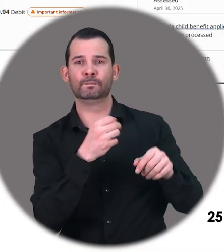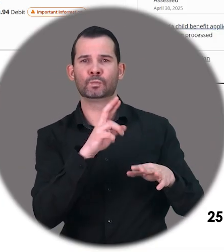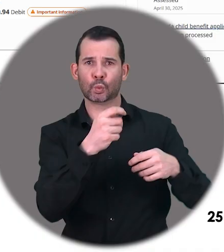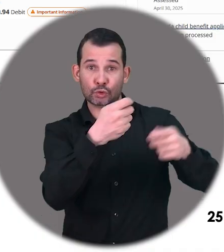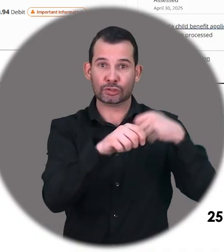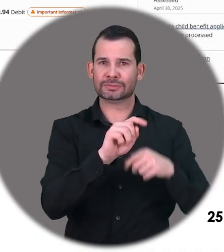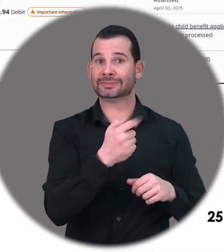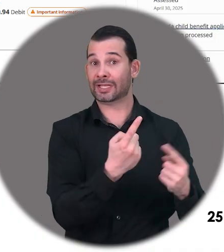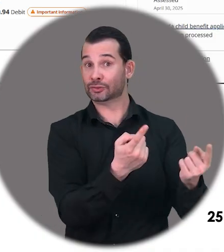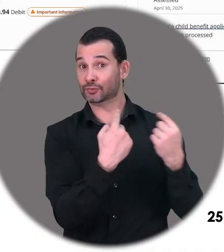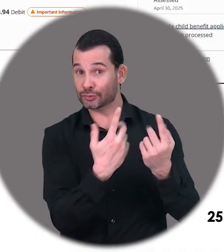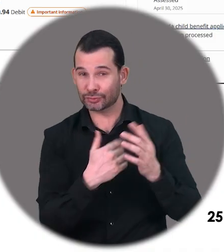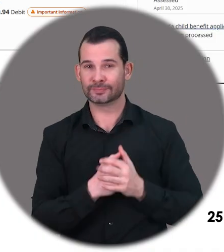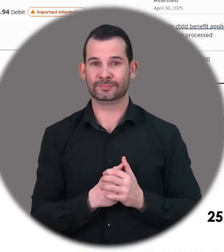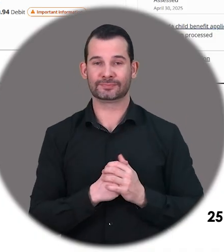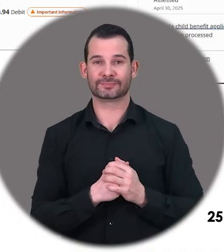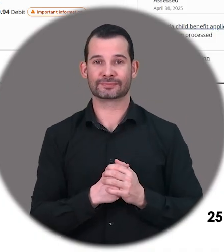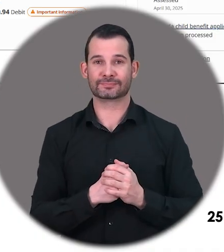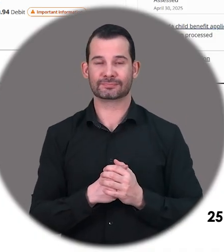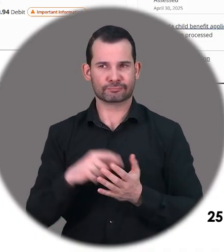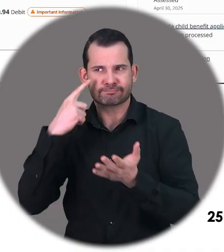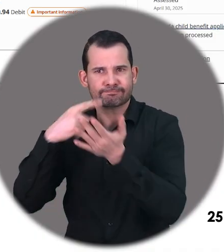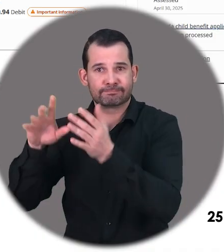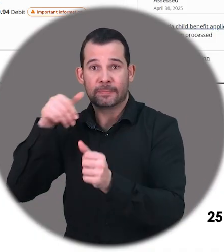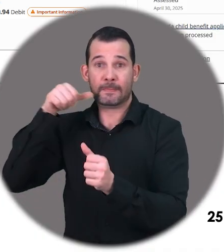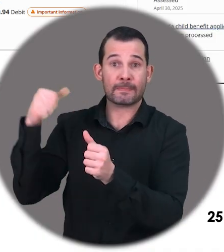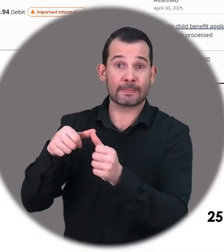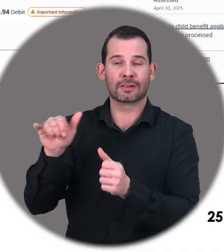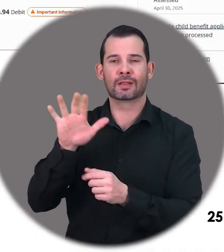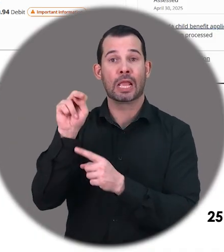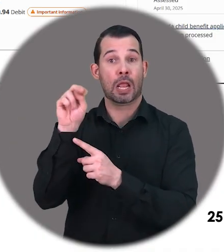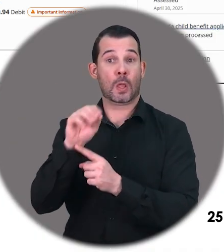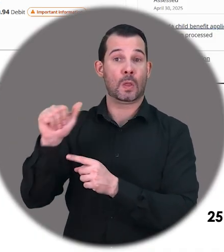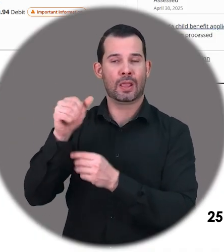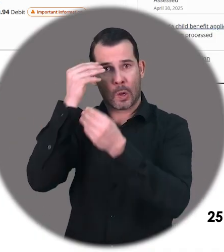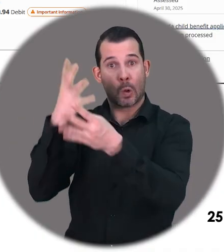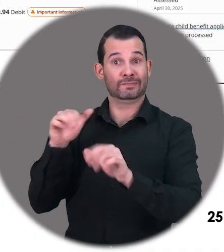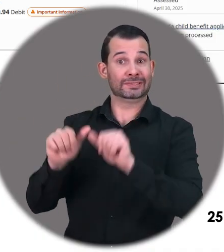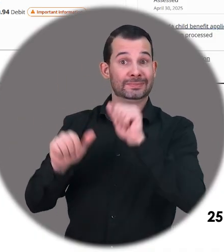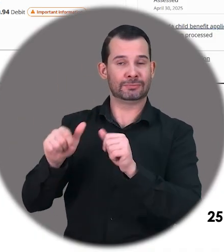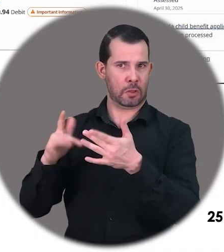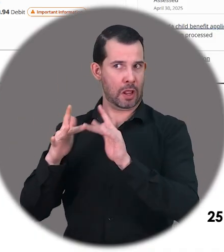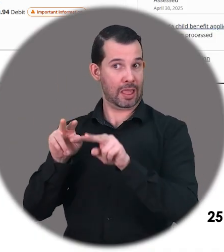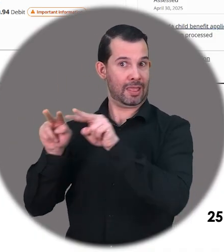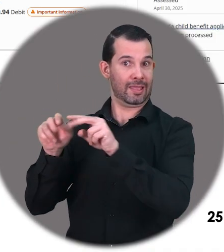or change your tax return; View mail, such as your notice of assessment, online;